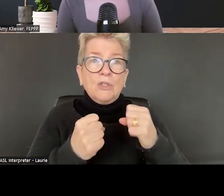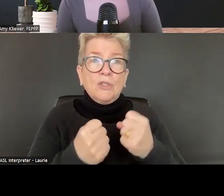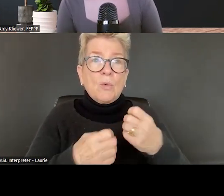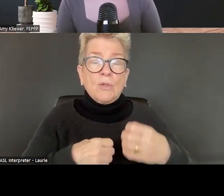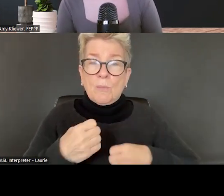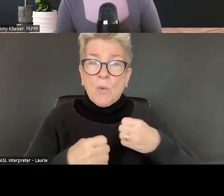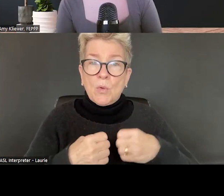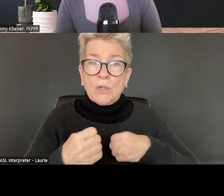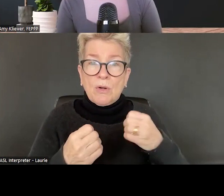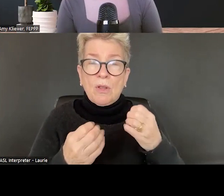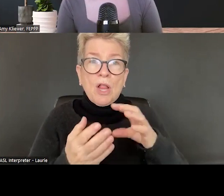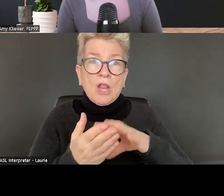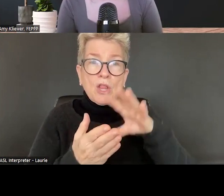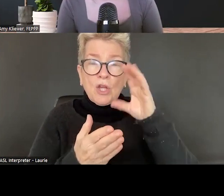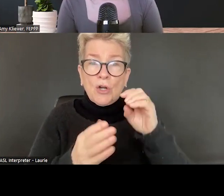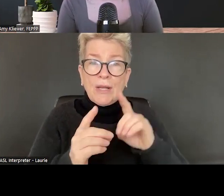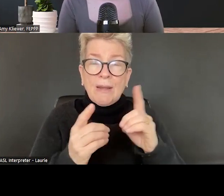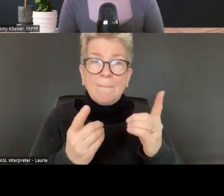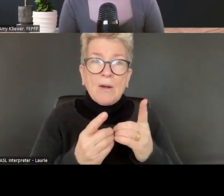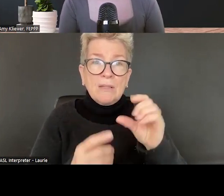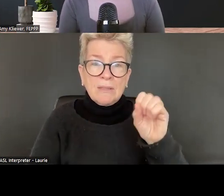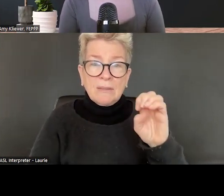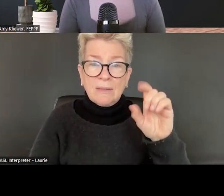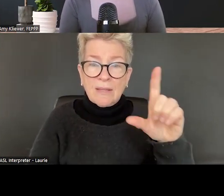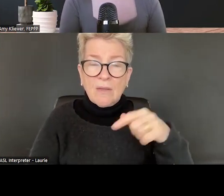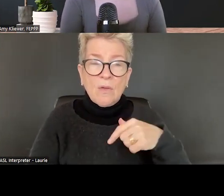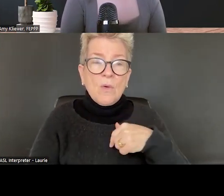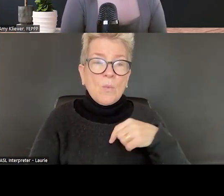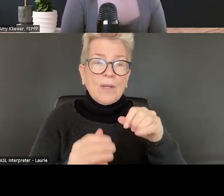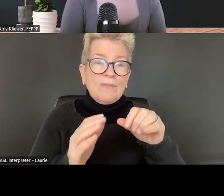we've formed a program, we have a standards crosswalk we are going to work.